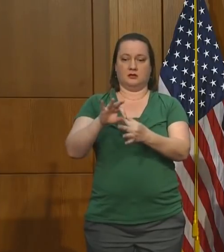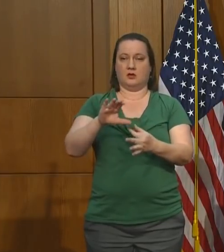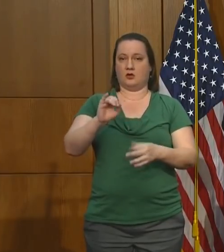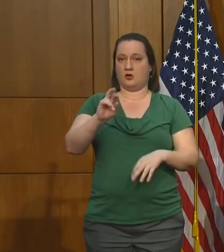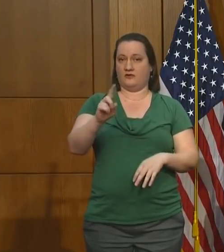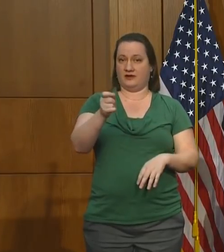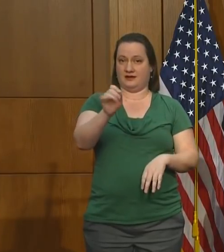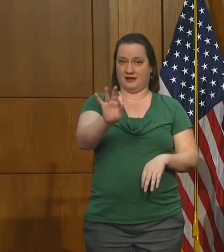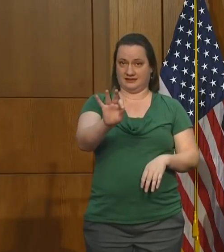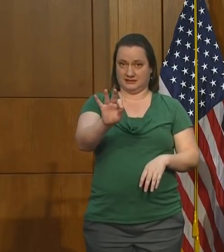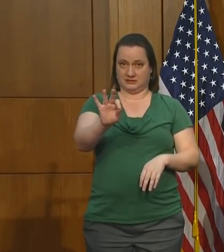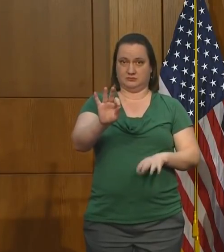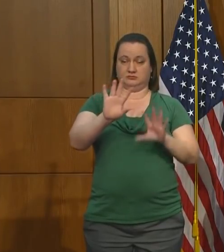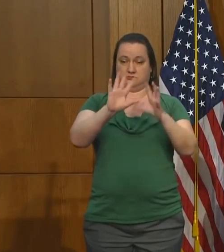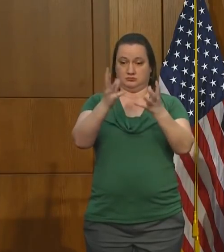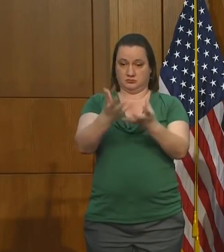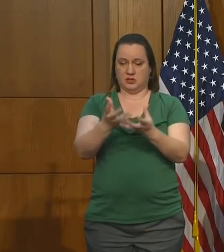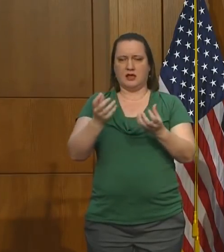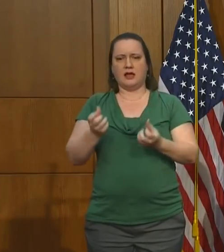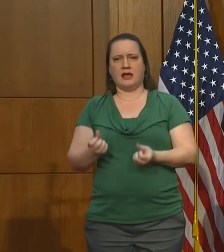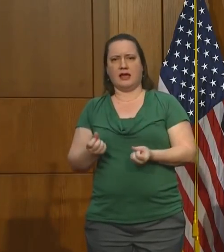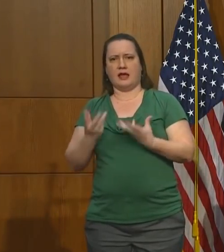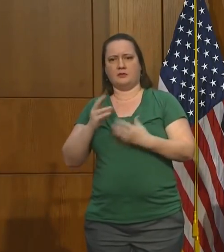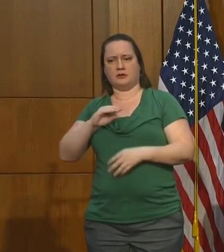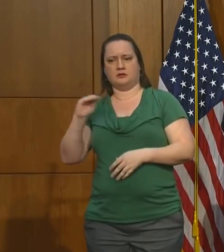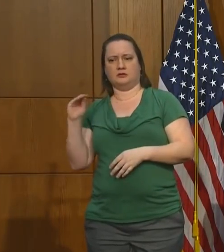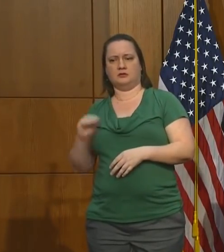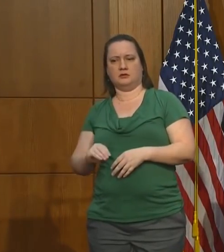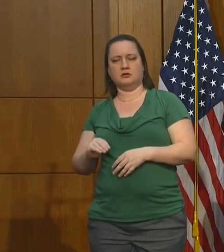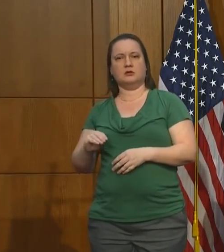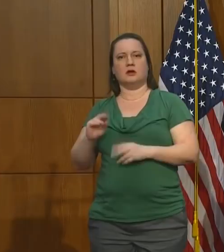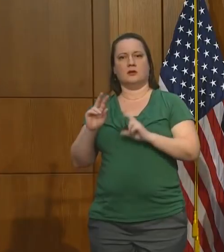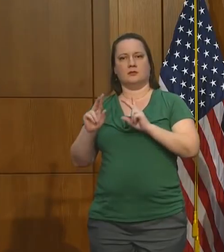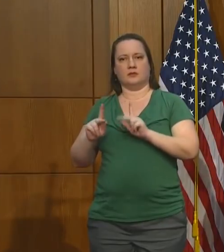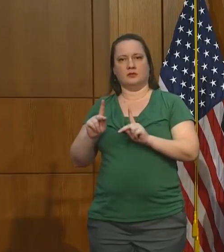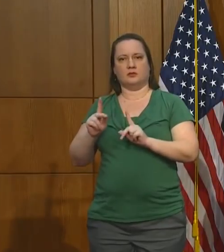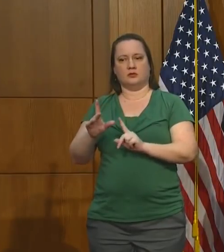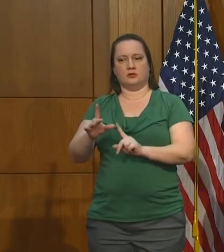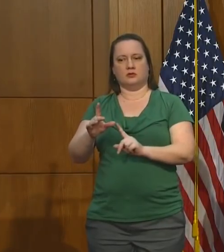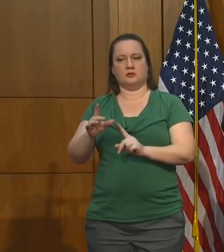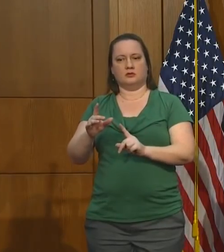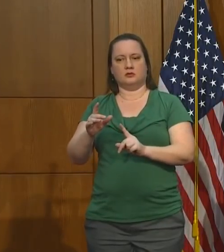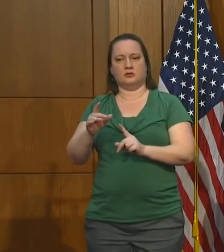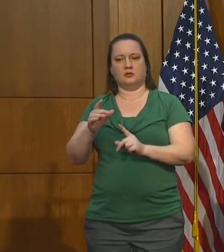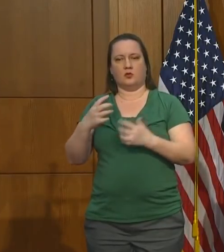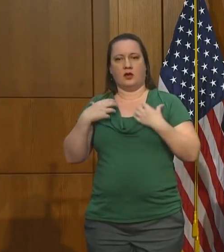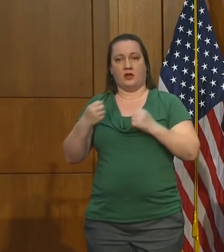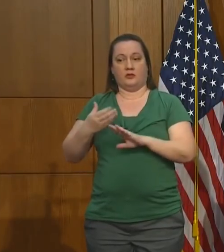SECOND QUESTION. RIGHT OUT SO THE NUMBER OF DO WE HAVE INFORMATION ON OF THE CASES REPORTED WERE PROPORTION OF